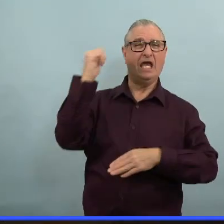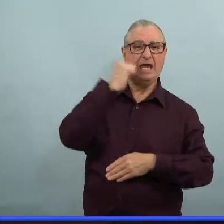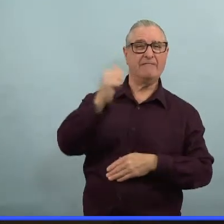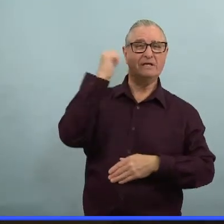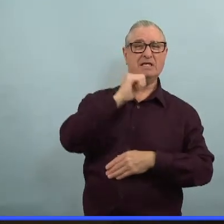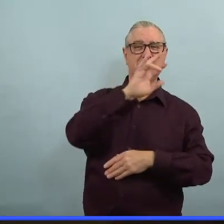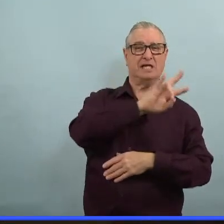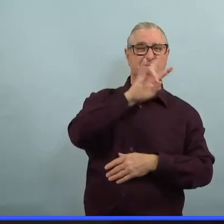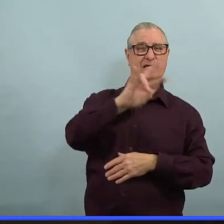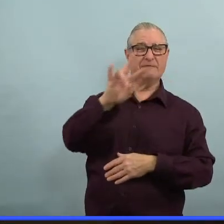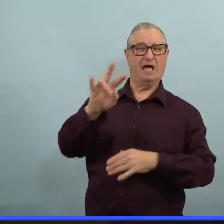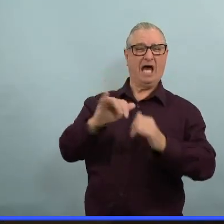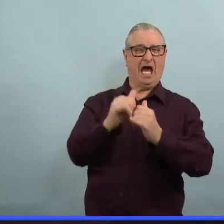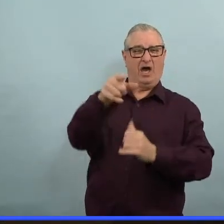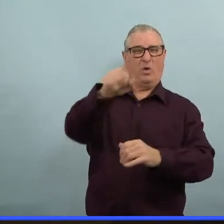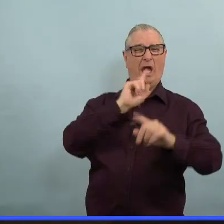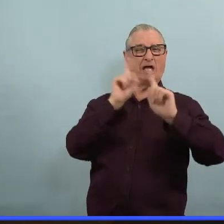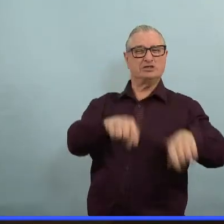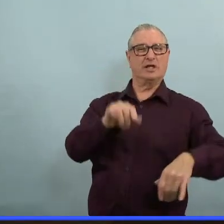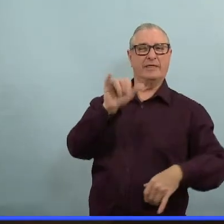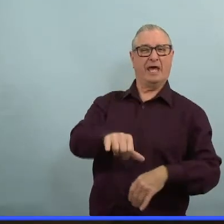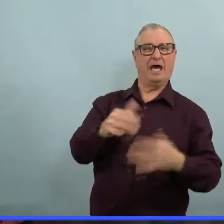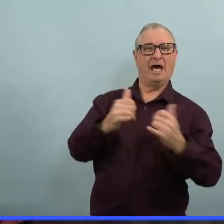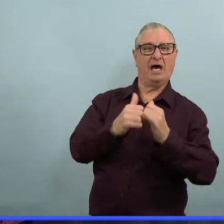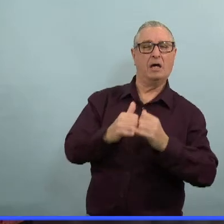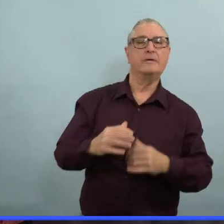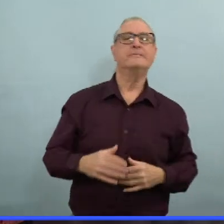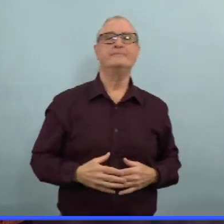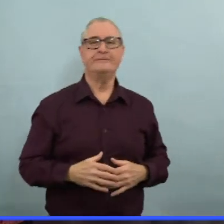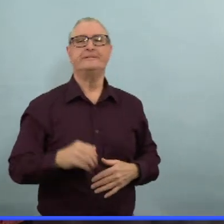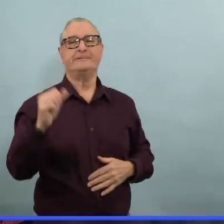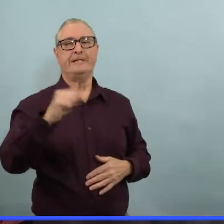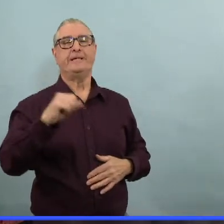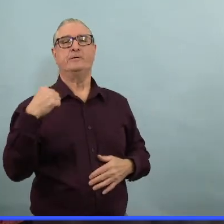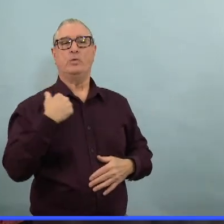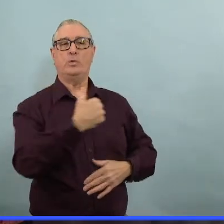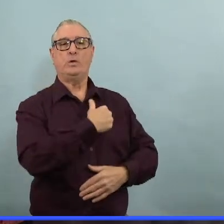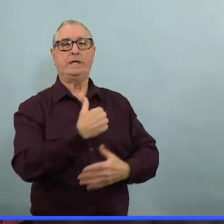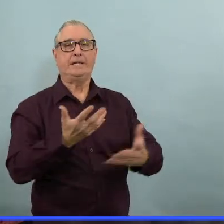working with public health to see and and look at ways that we can reduce the restrictions for